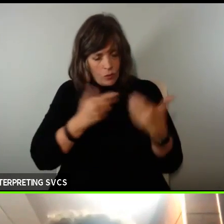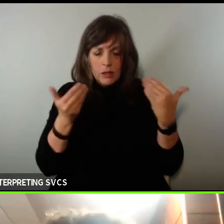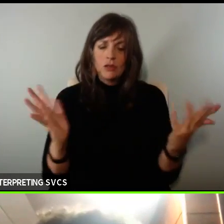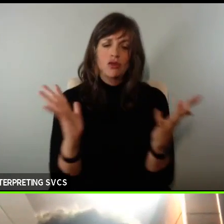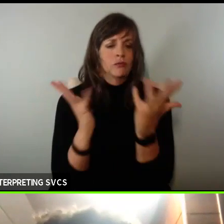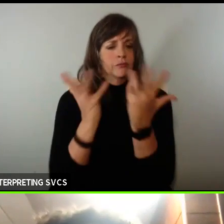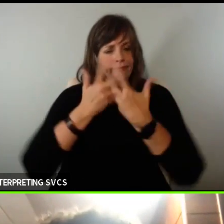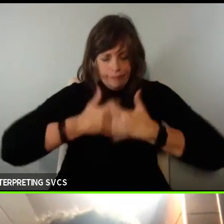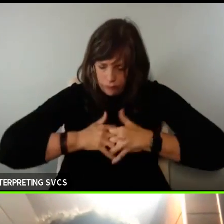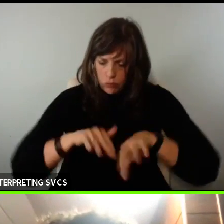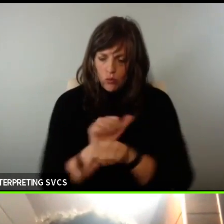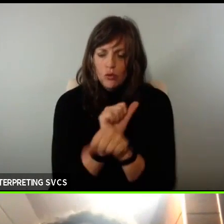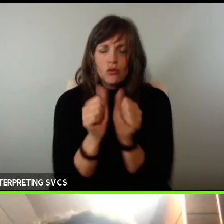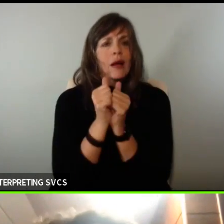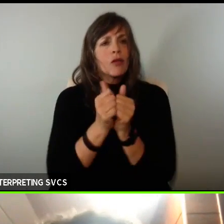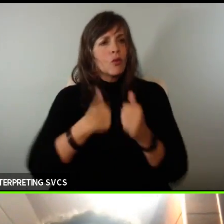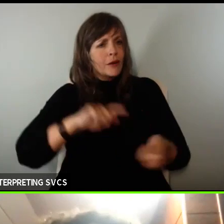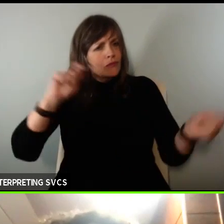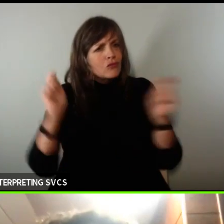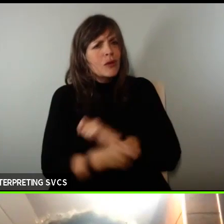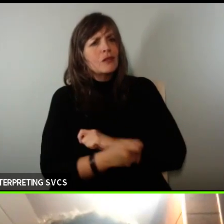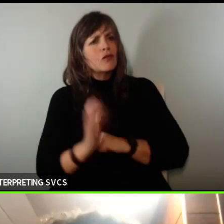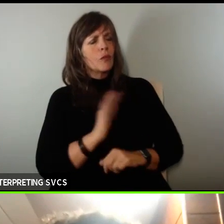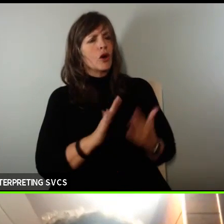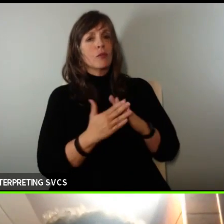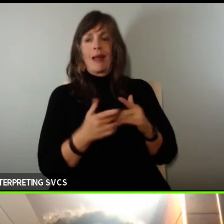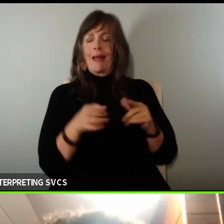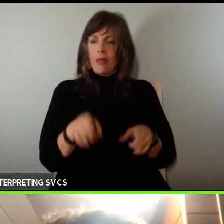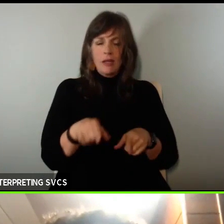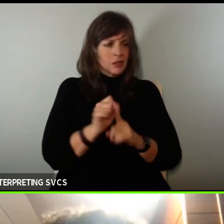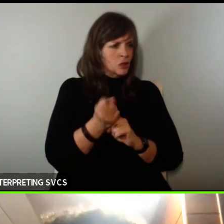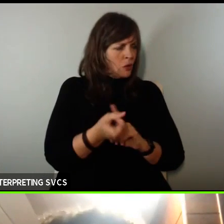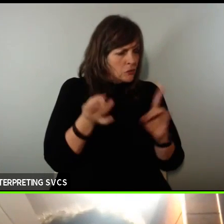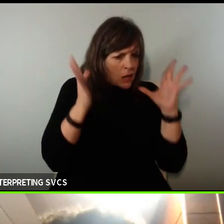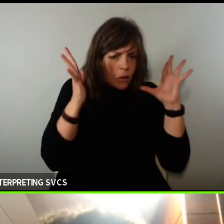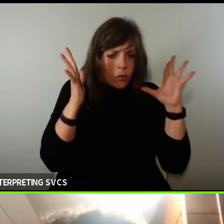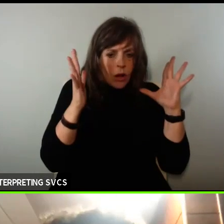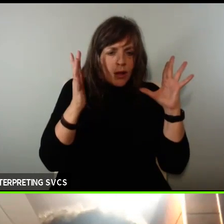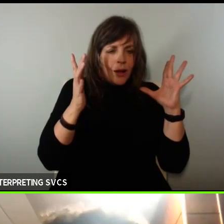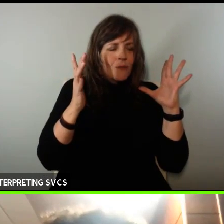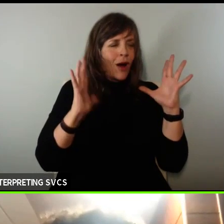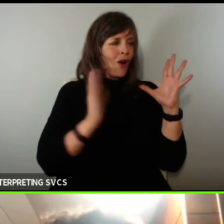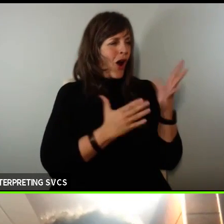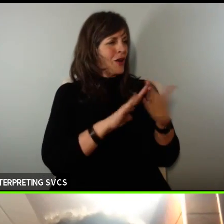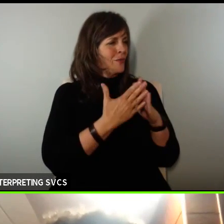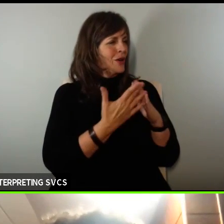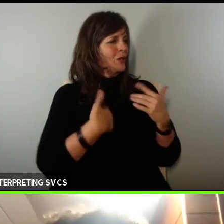our communities as horrible as the situation is, I think we can transform our communities for the better. Thanks.